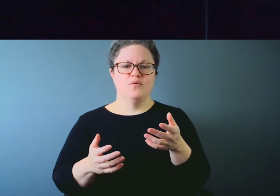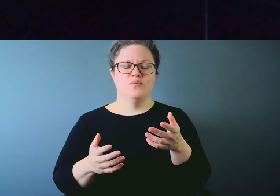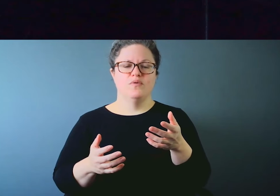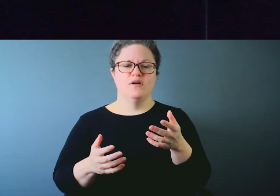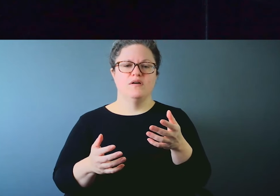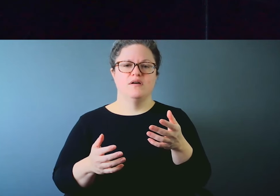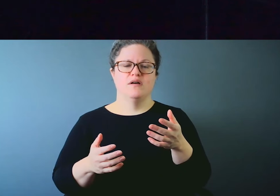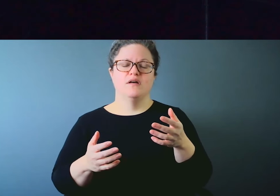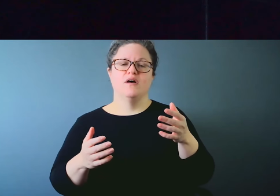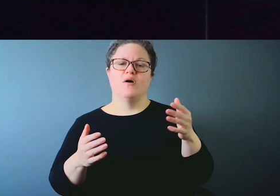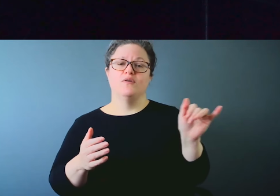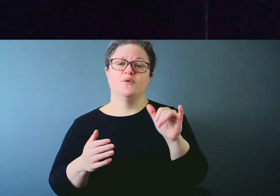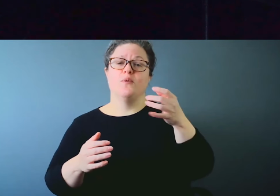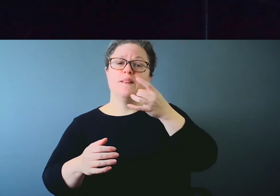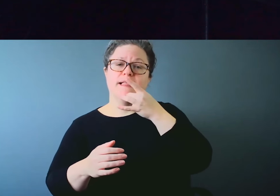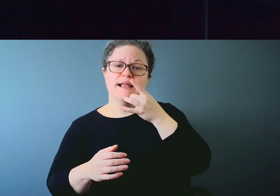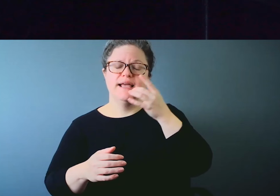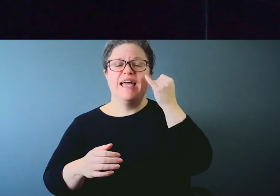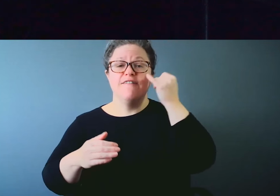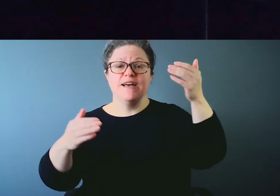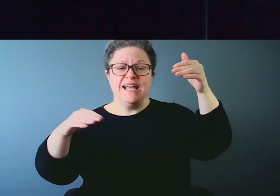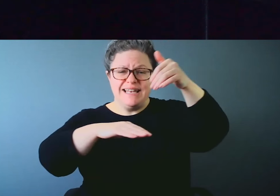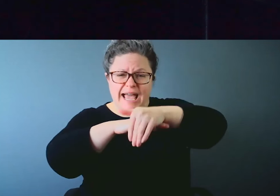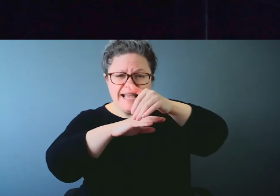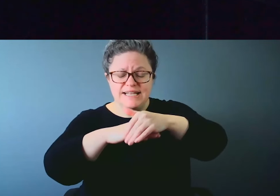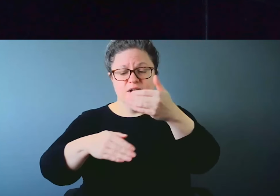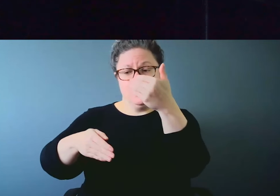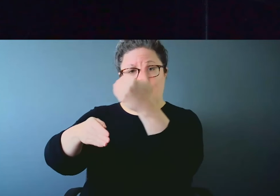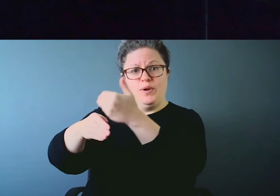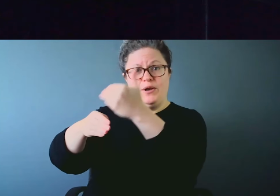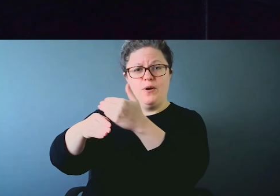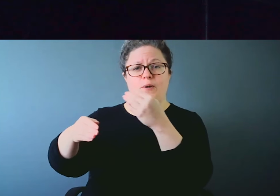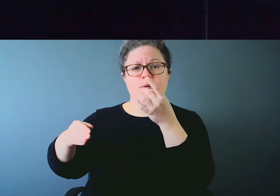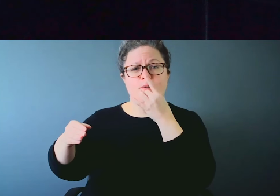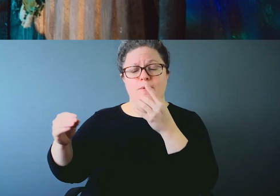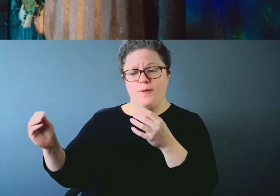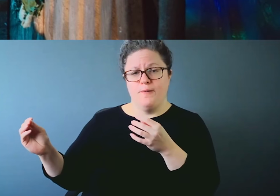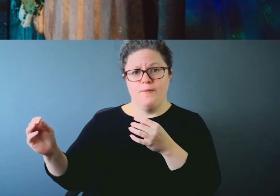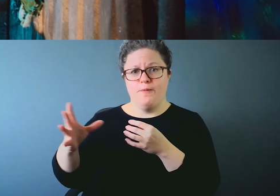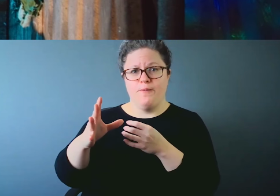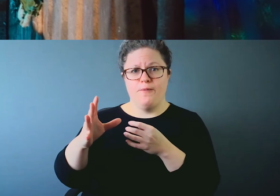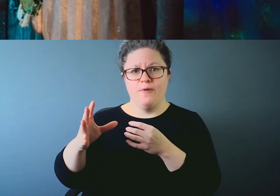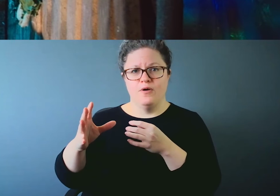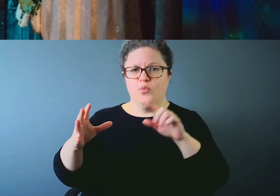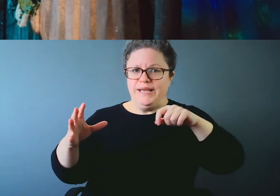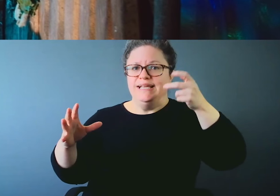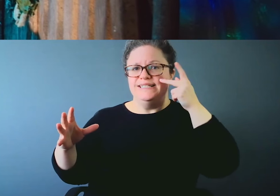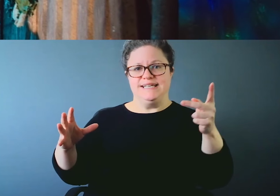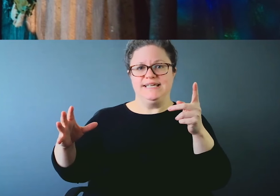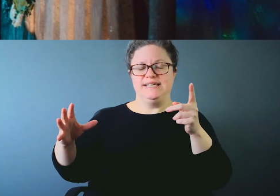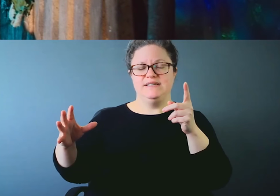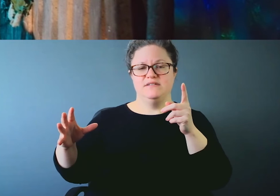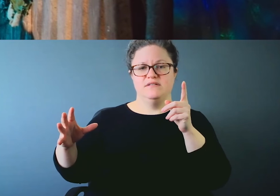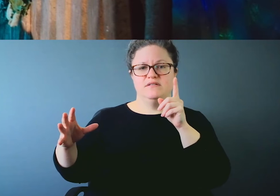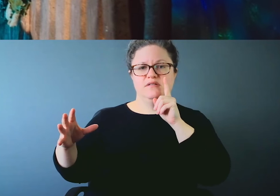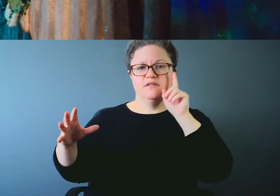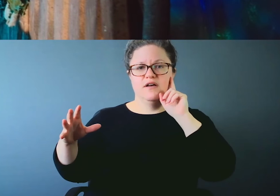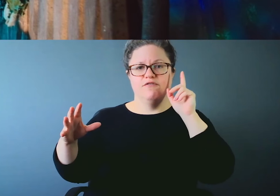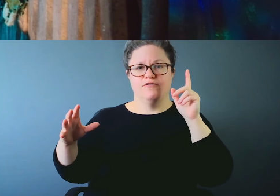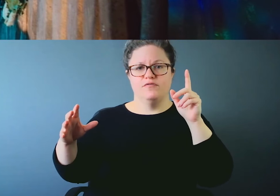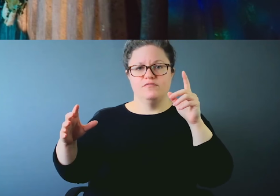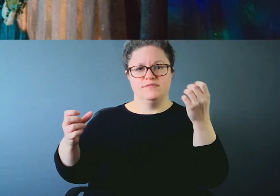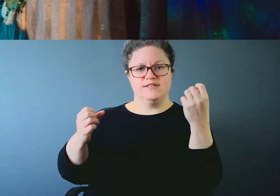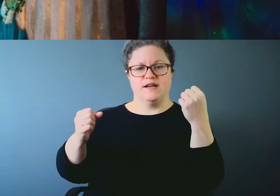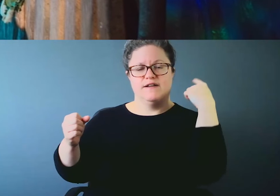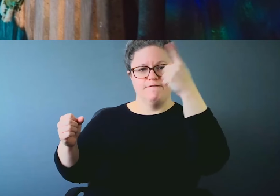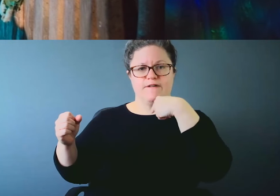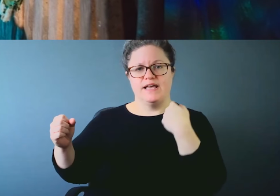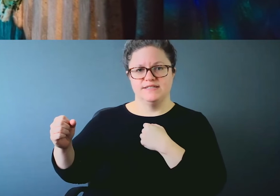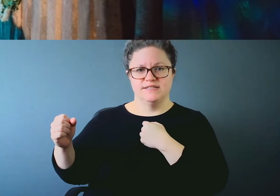It's nighttime. We want to have shadows. We have light coming through a window, but we still need to see the signing, right? And, so it's like okay.